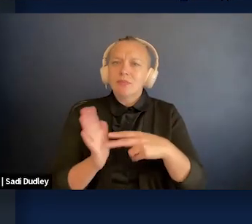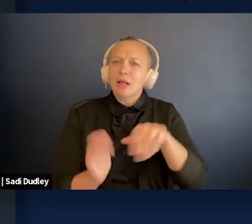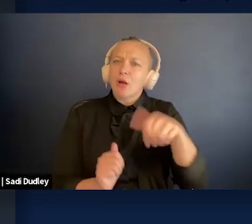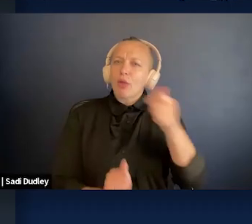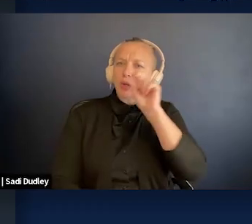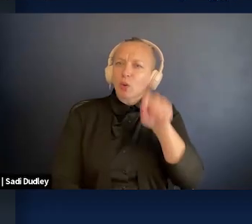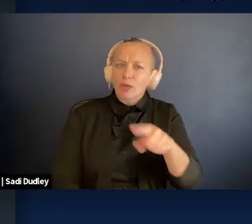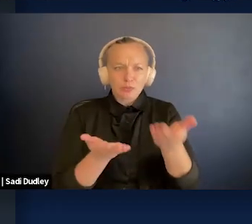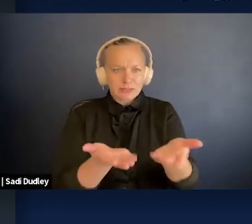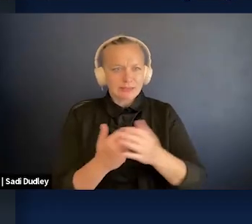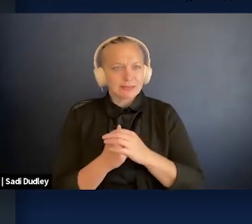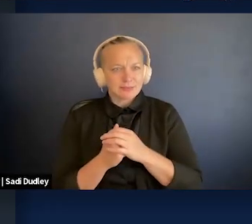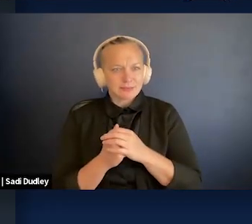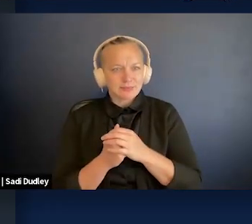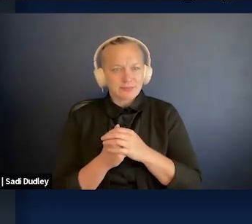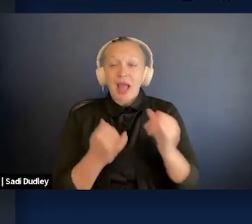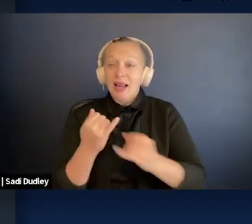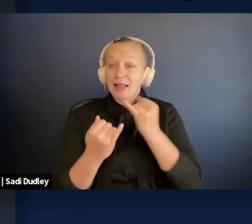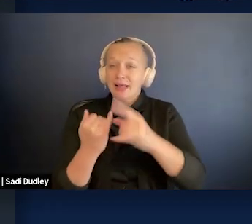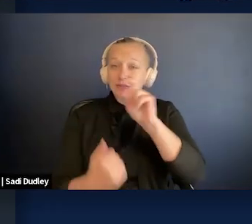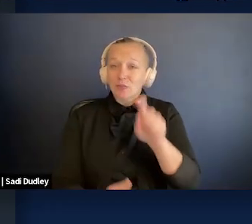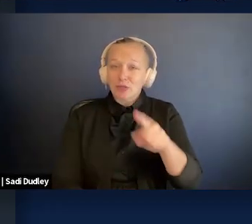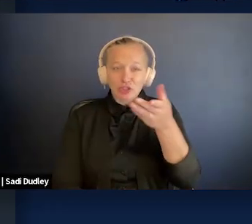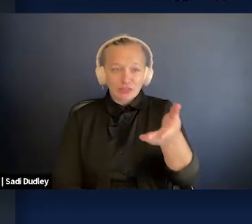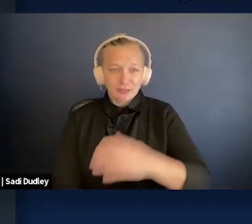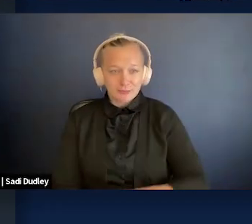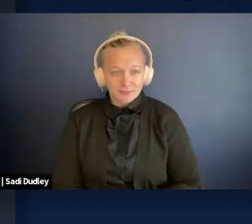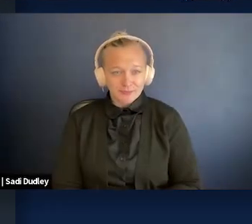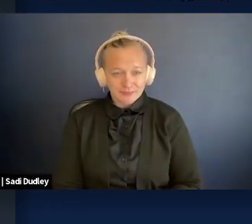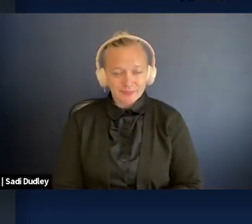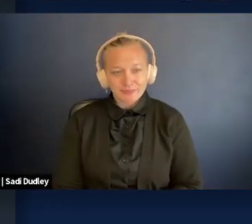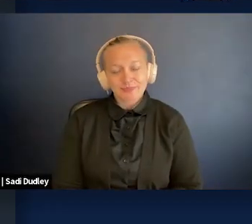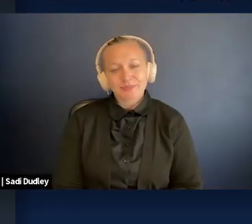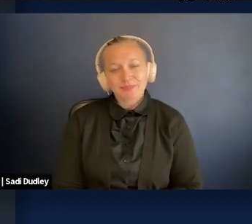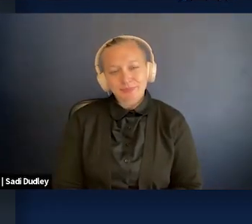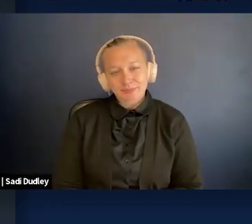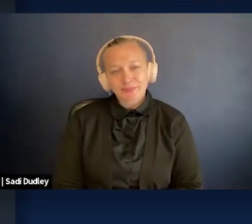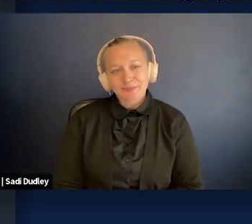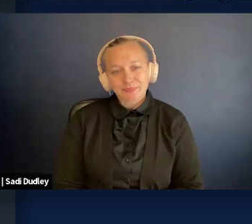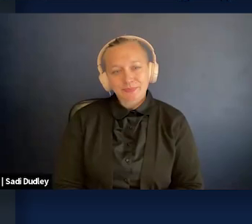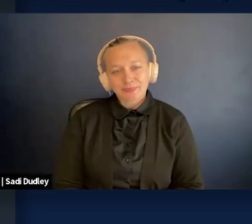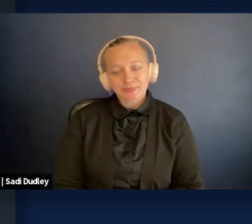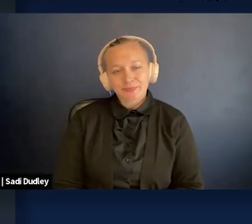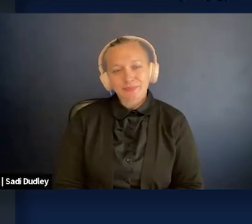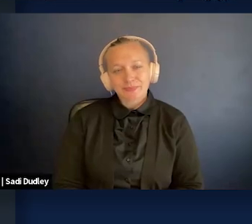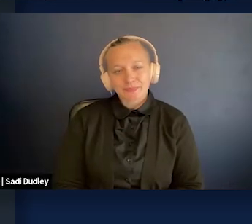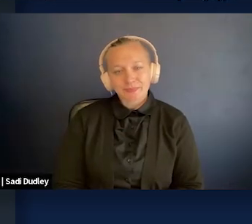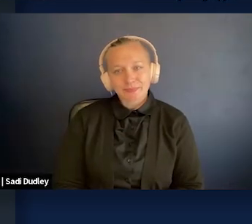health profession students. And finally, what core competencies on disability are addressed through adaptive sports participation during health professions education?